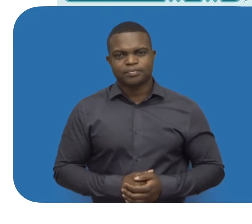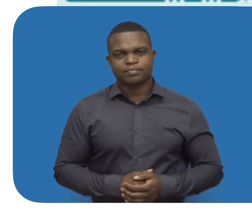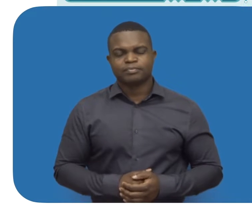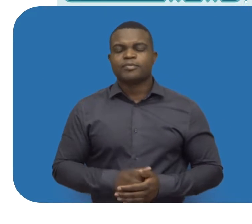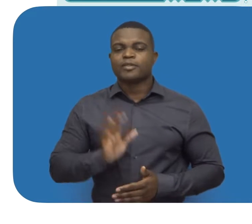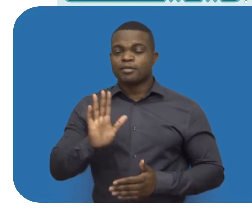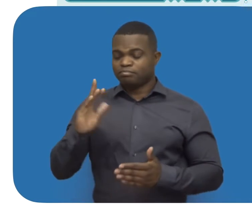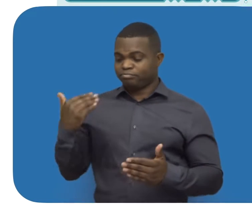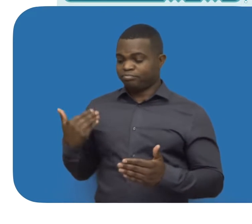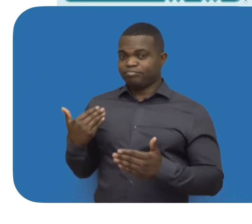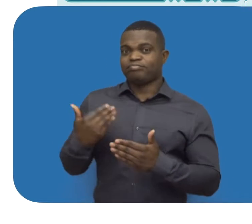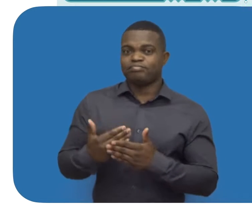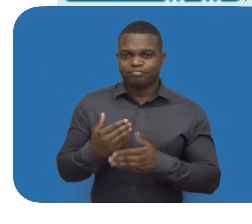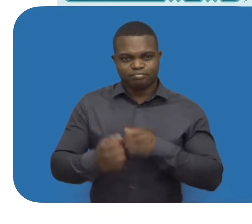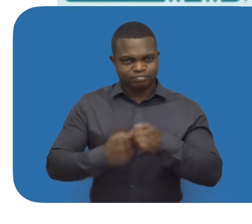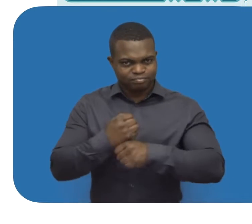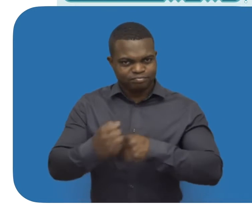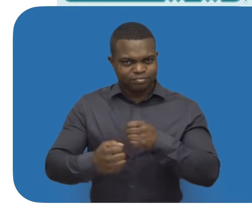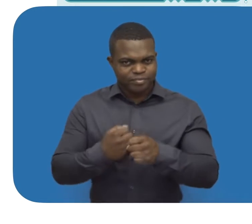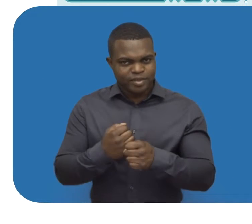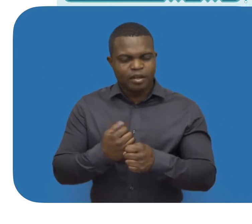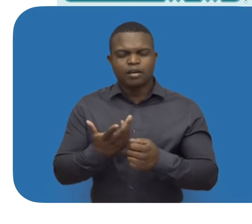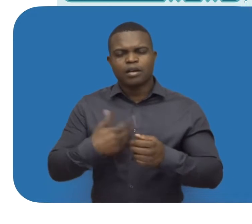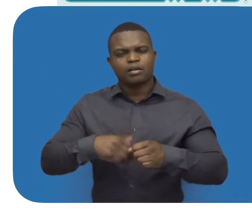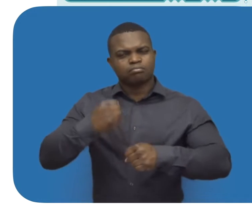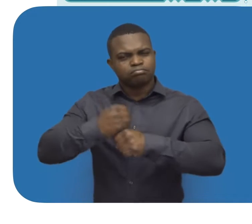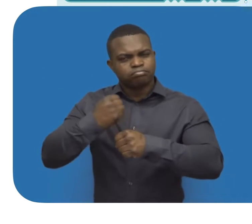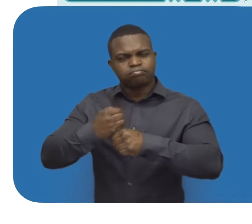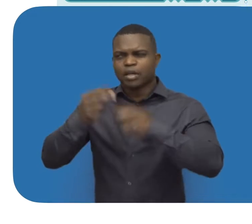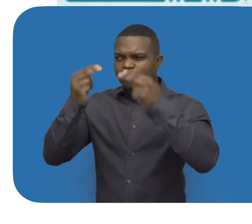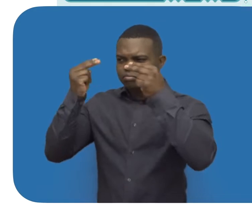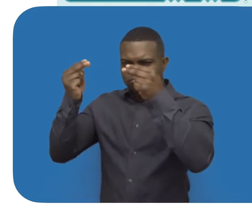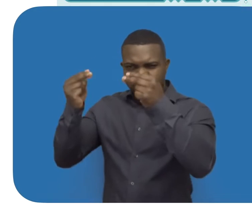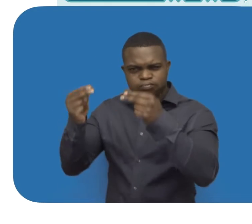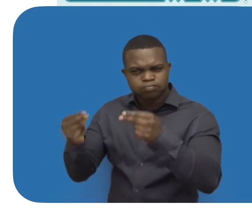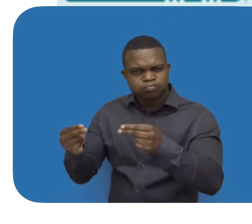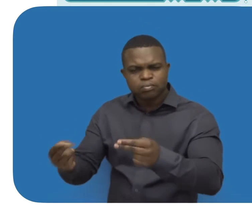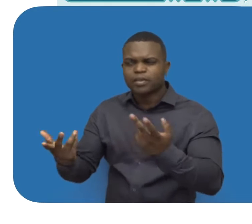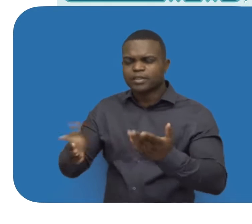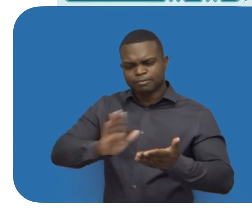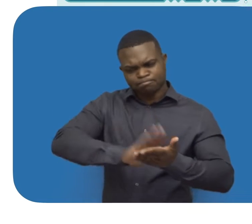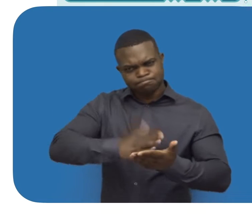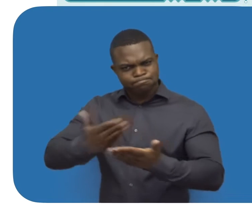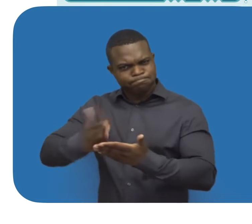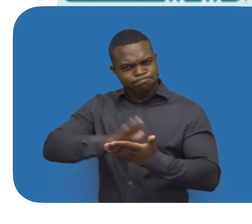Let’s fast forward a few years. After a lot of work annotating and translating recordings,